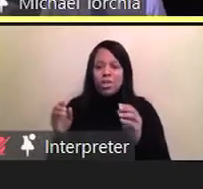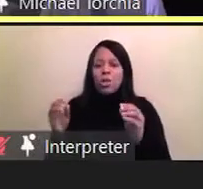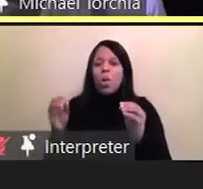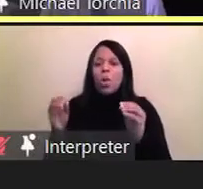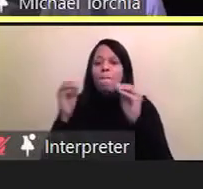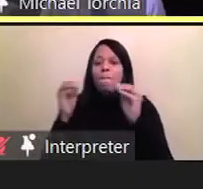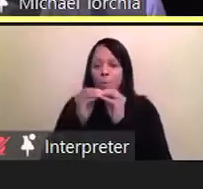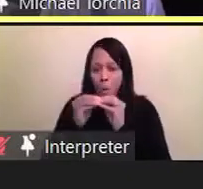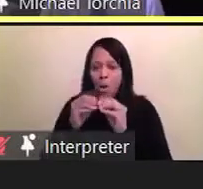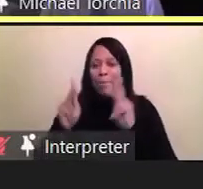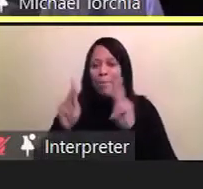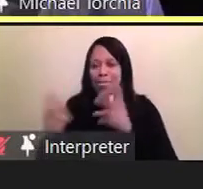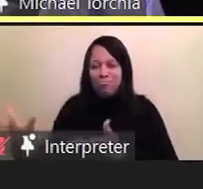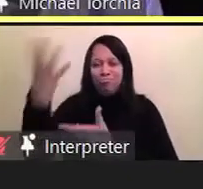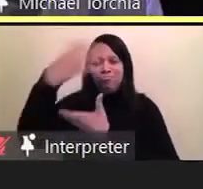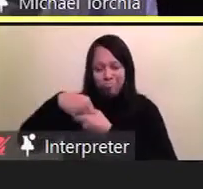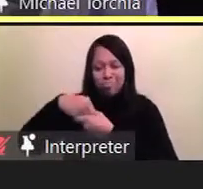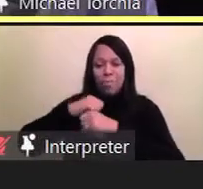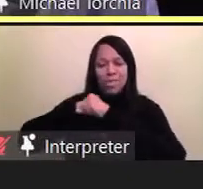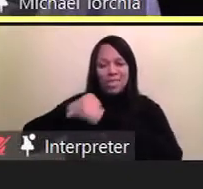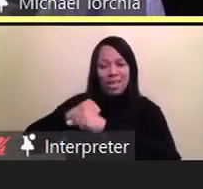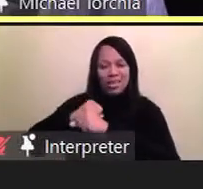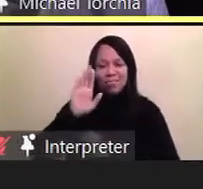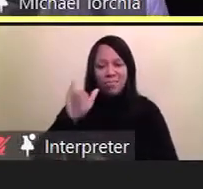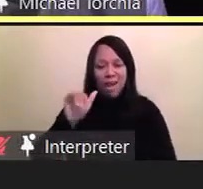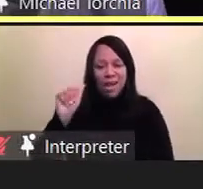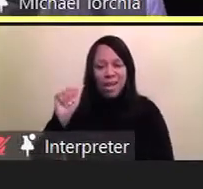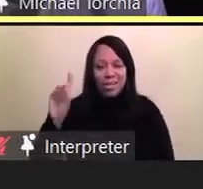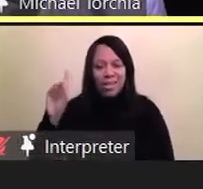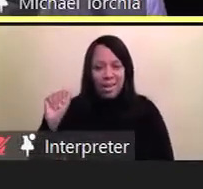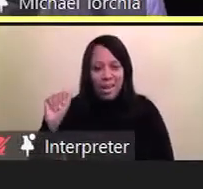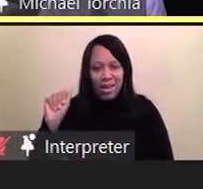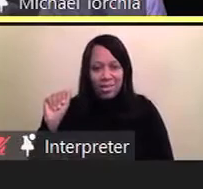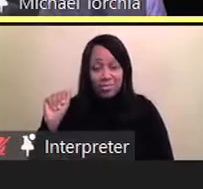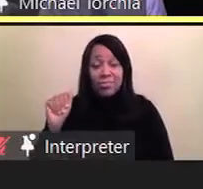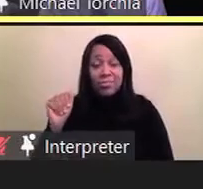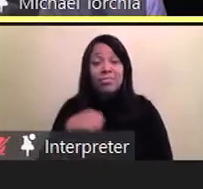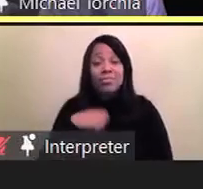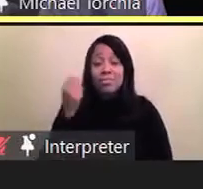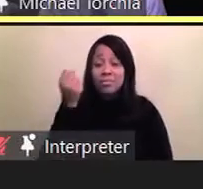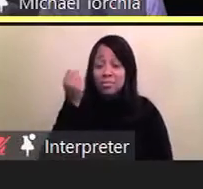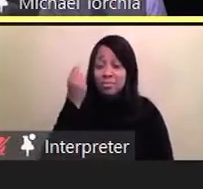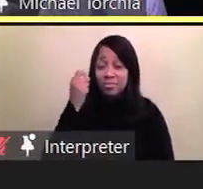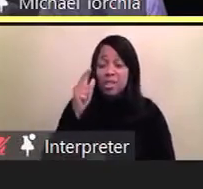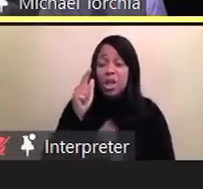or potentially fall under the ADA. The statute itself has many sections